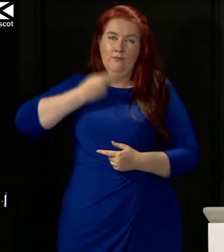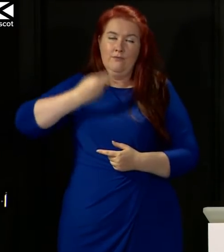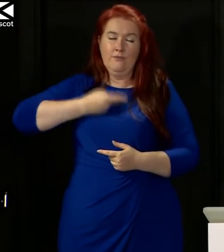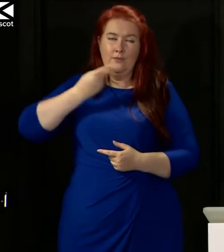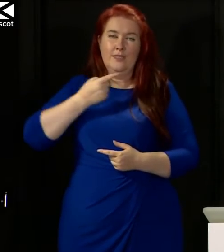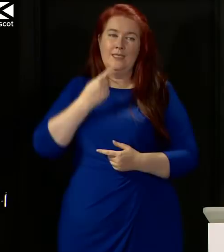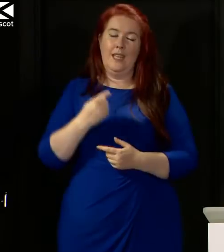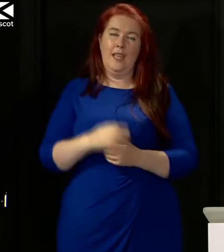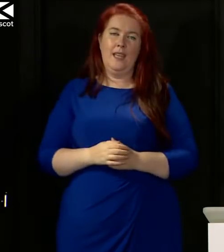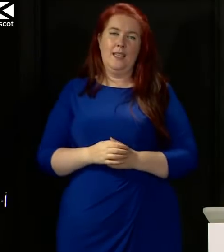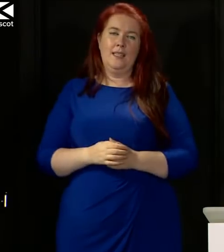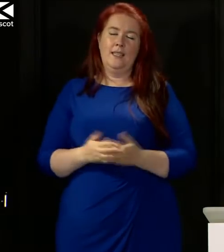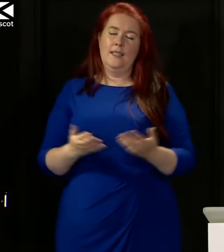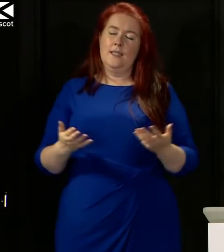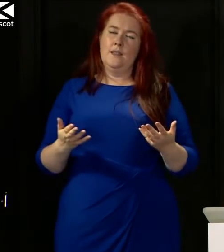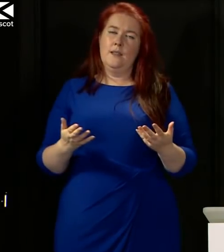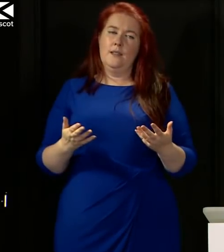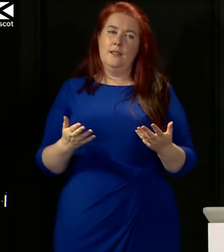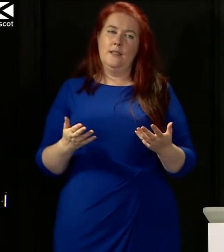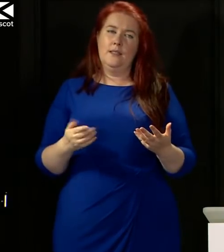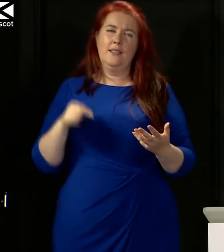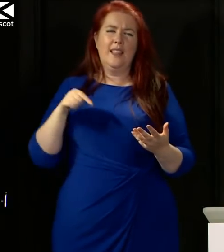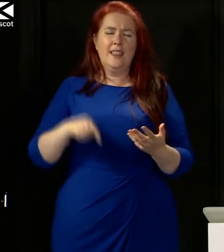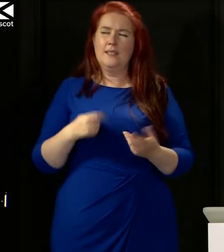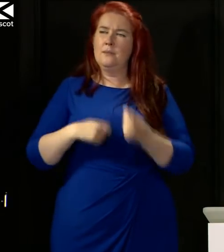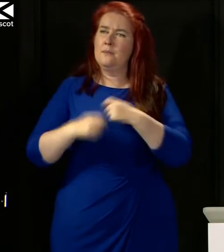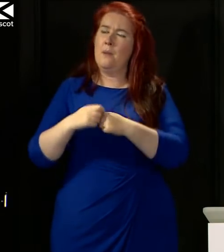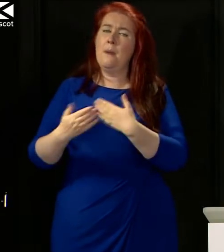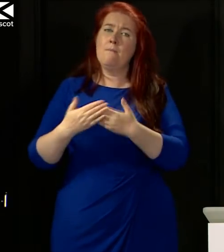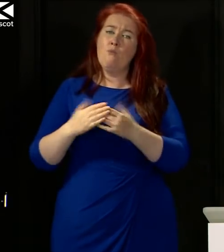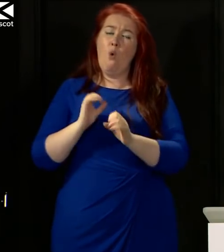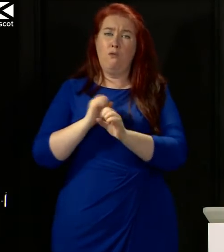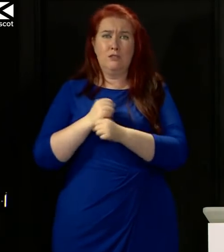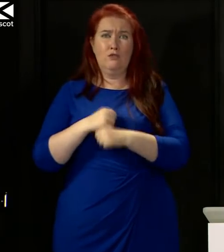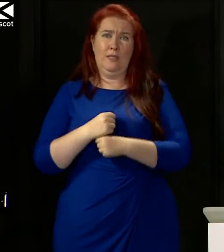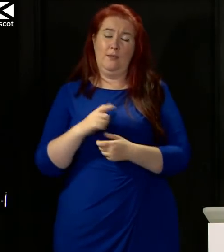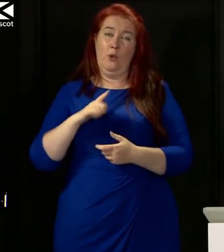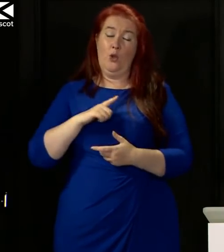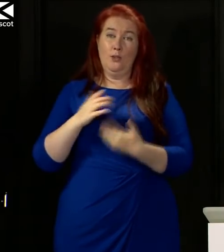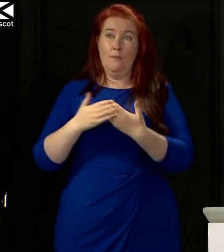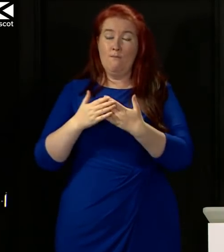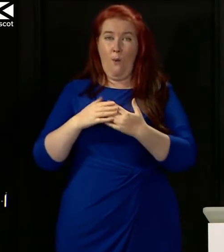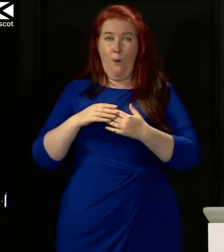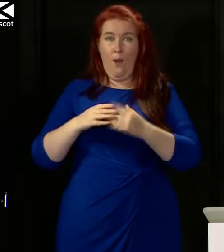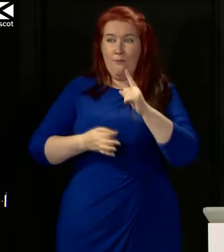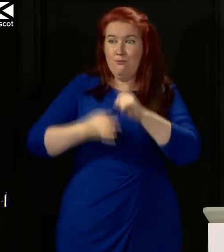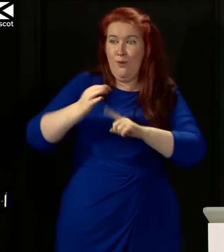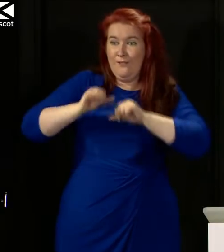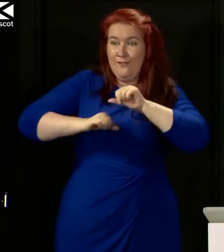this probably gets more frustrating the more progress we make, because all of us just want